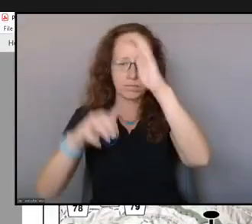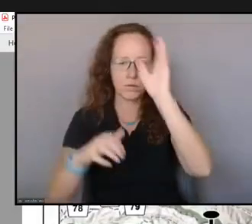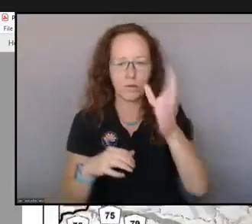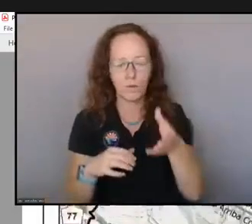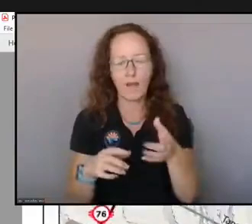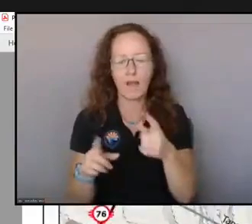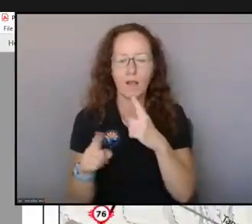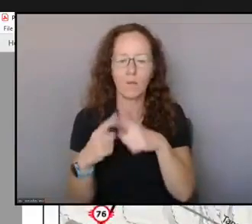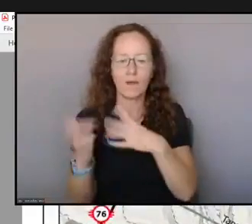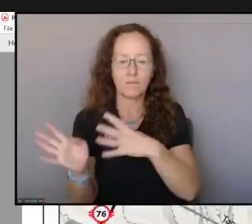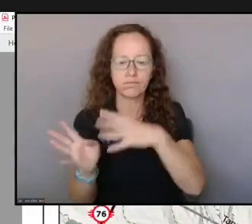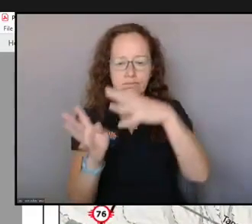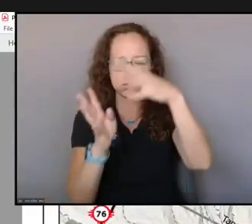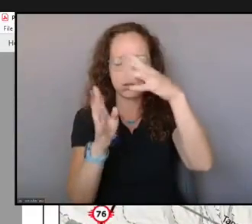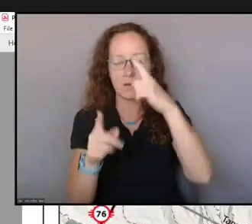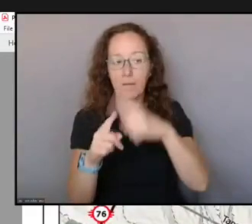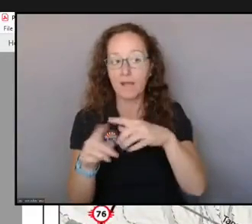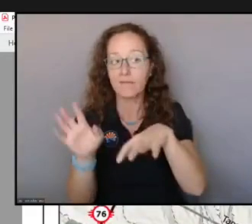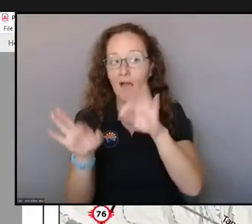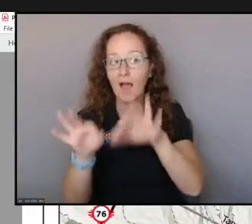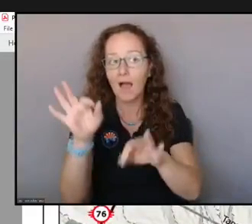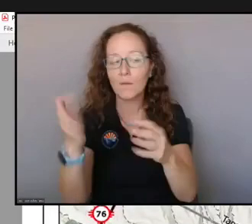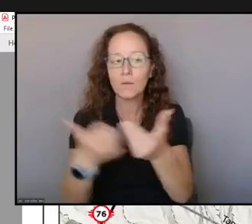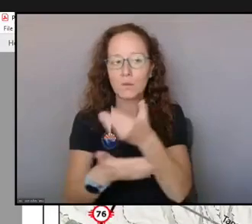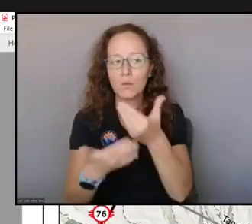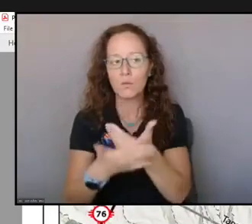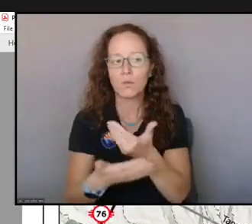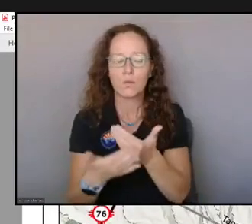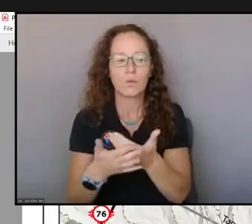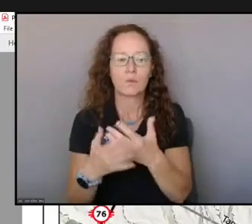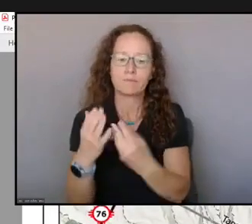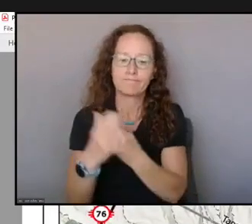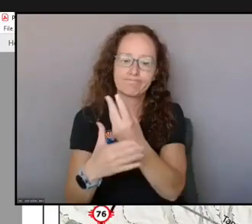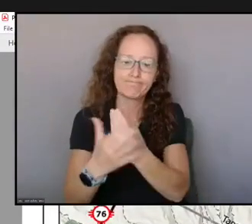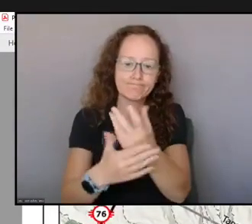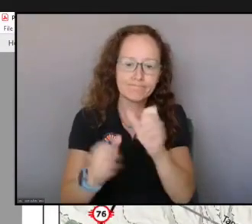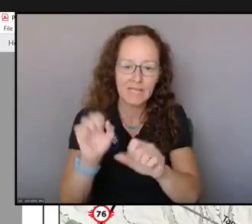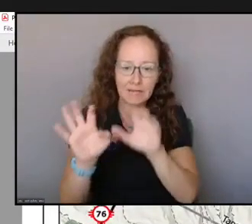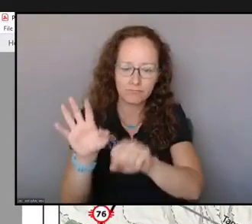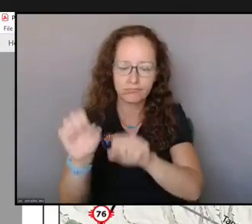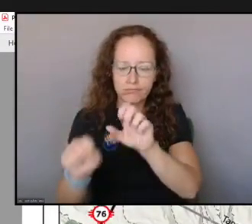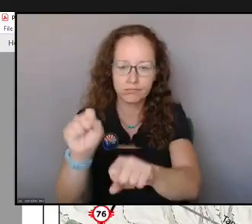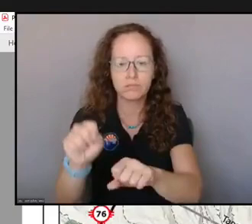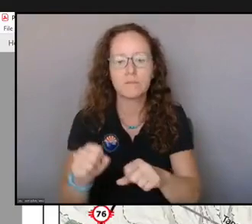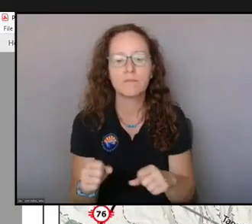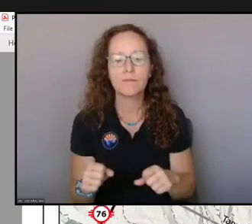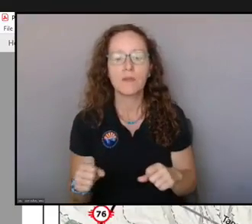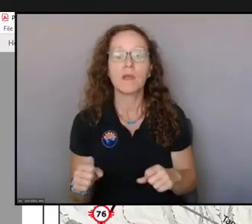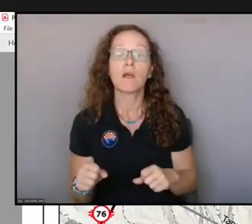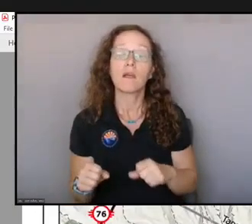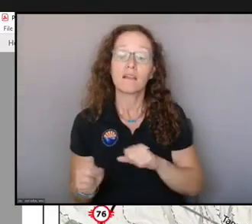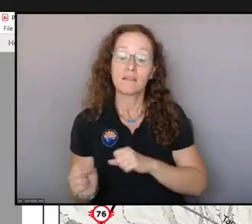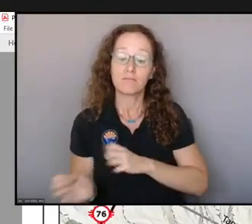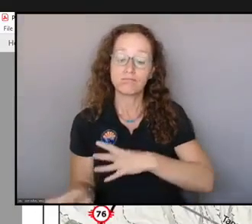FRESHL FUELS. THEN WE -- SOUTHWEST WINDS WILL BE VERY FAVORABLE THROUGH MOST ALL OF THIS WESTERN SIDE.